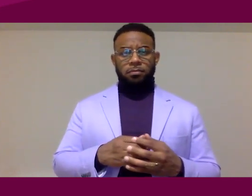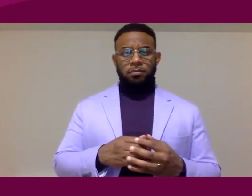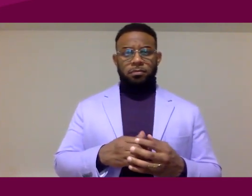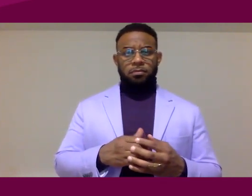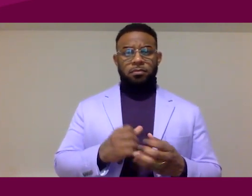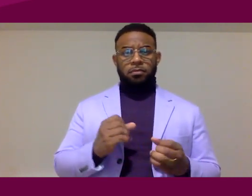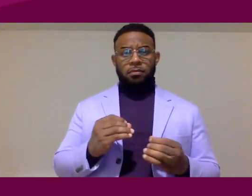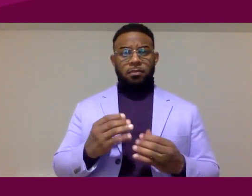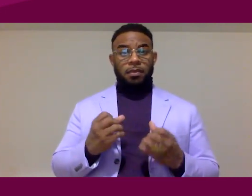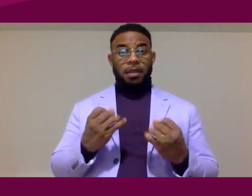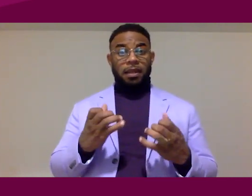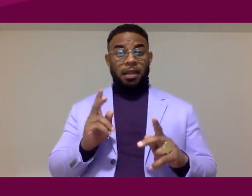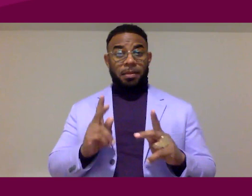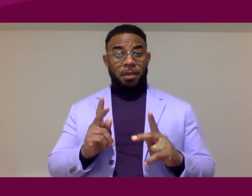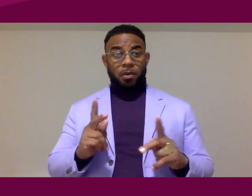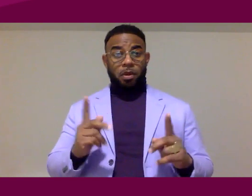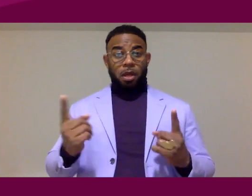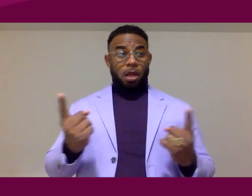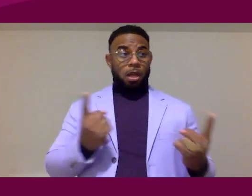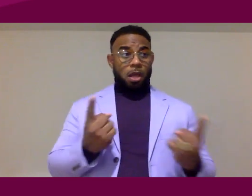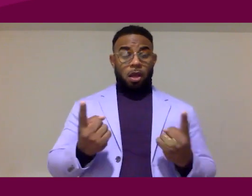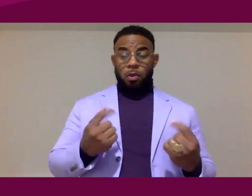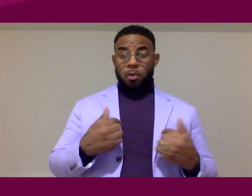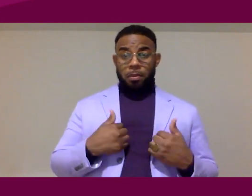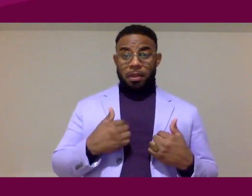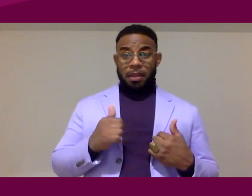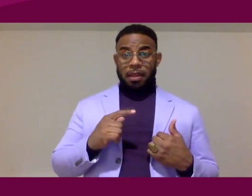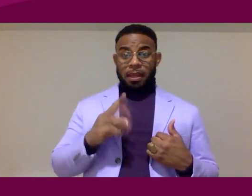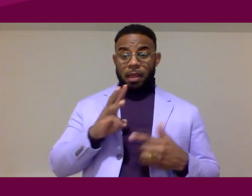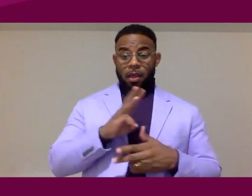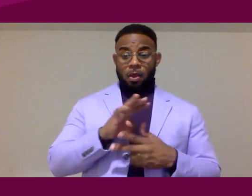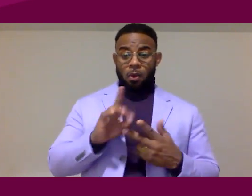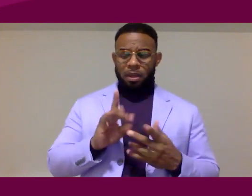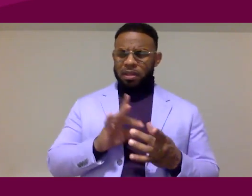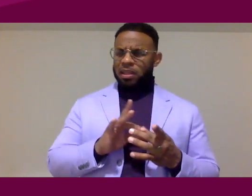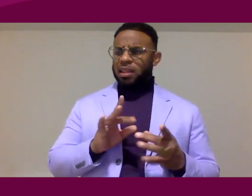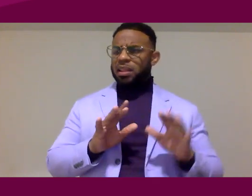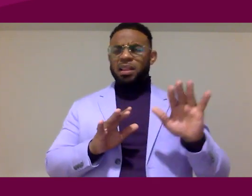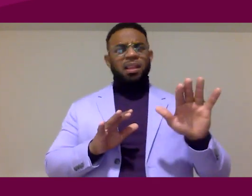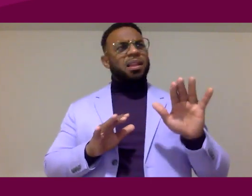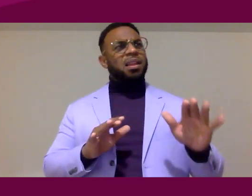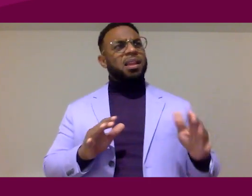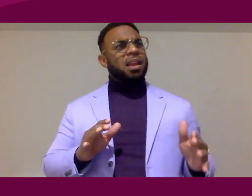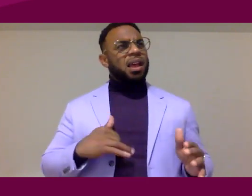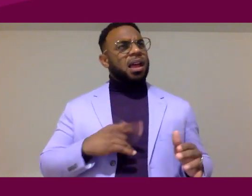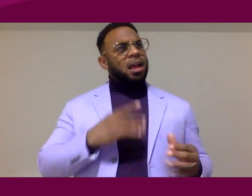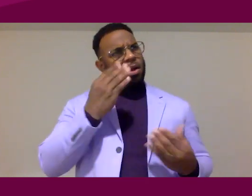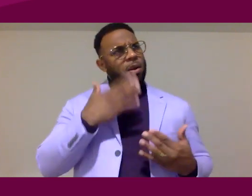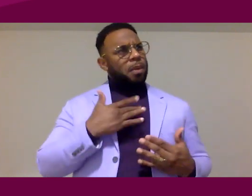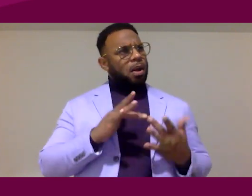And so a lot of people come to me at WID and say, "I'm told my website's not accessible.